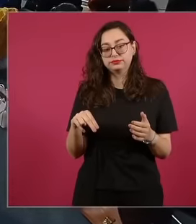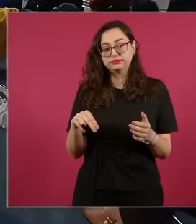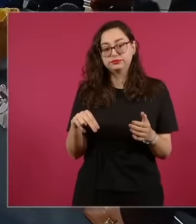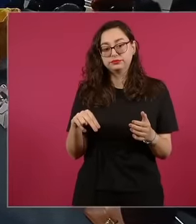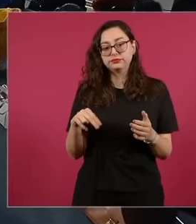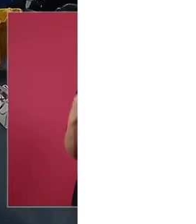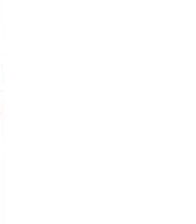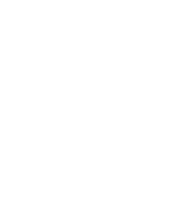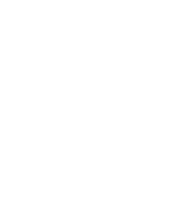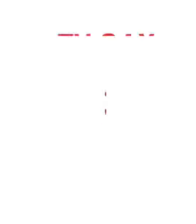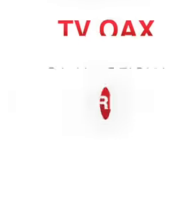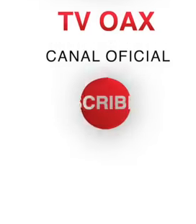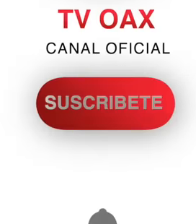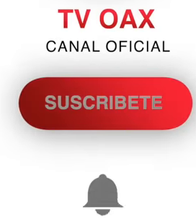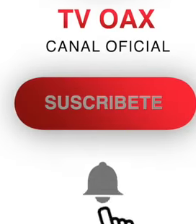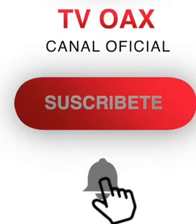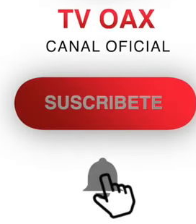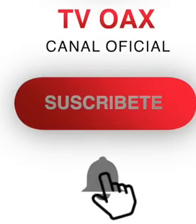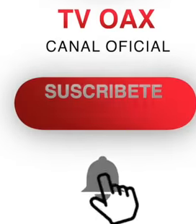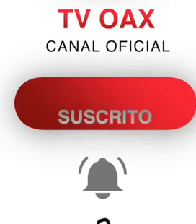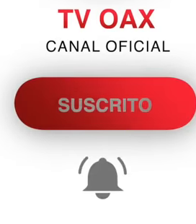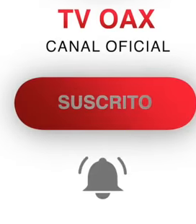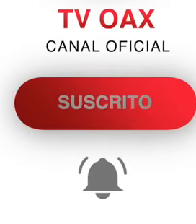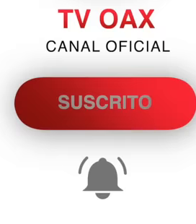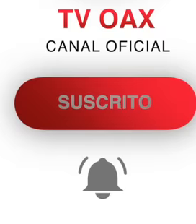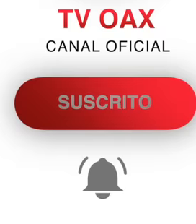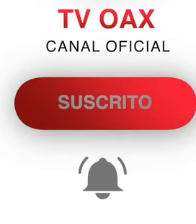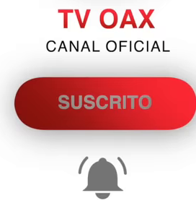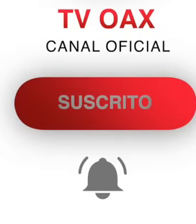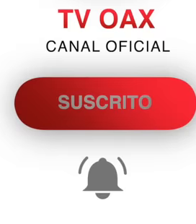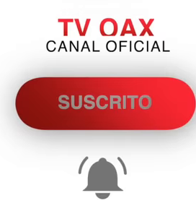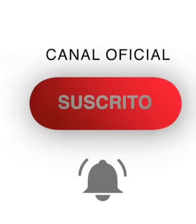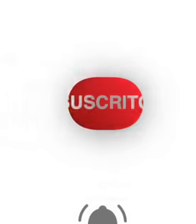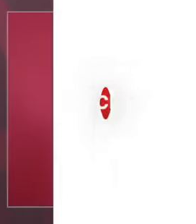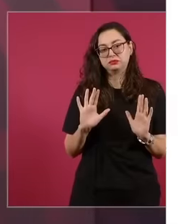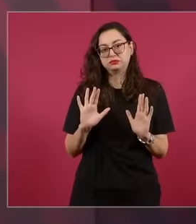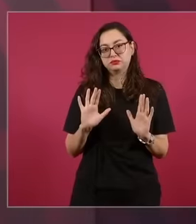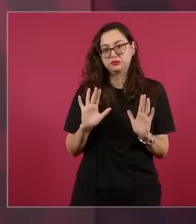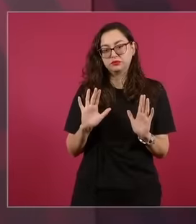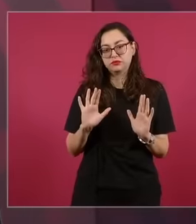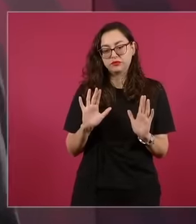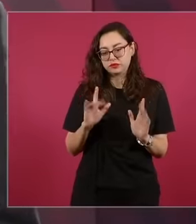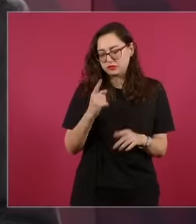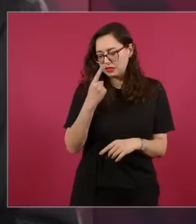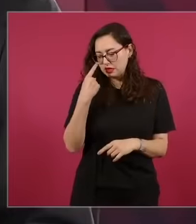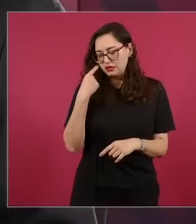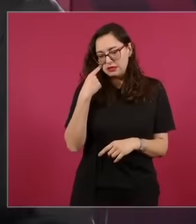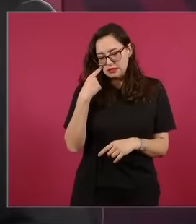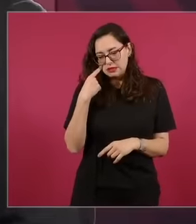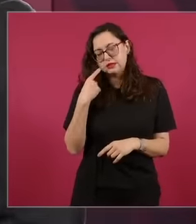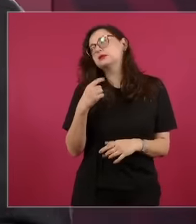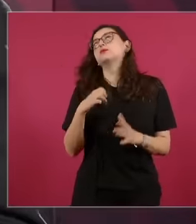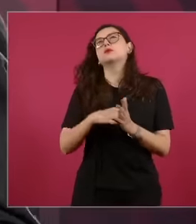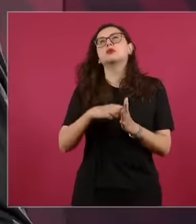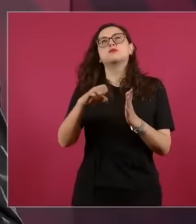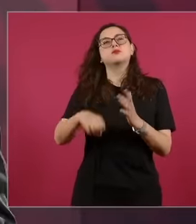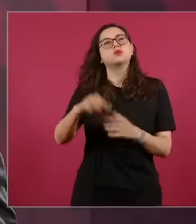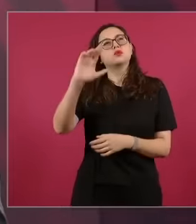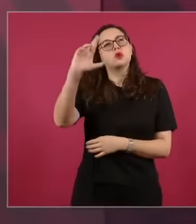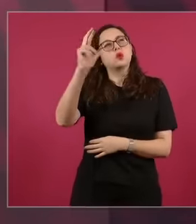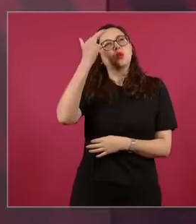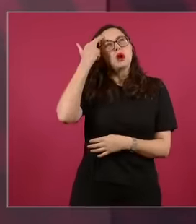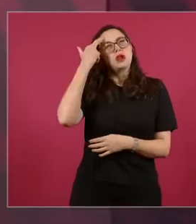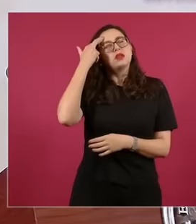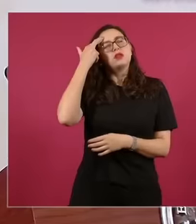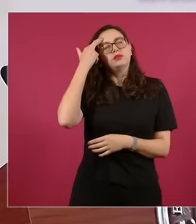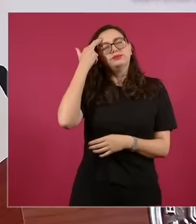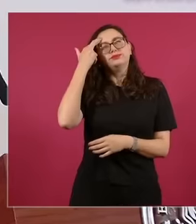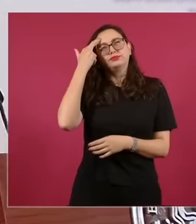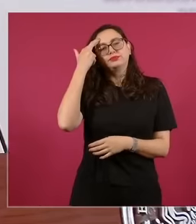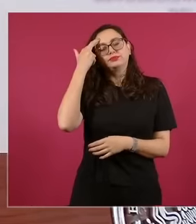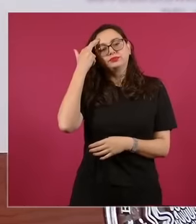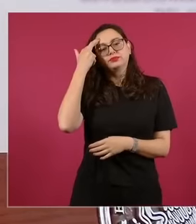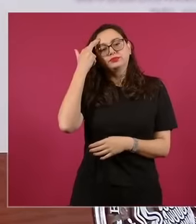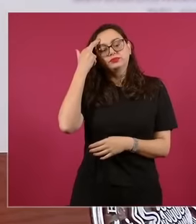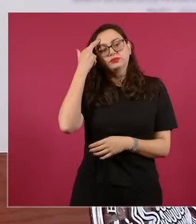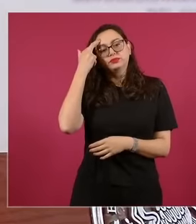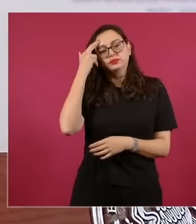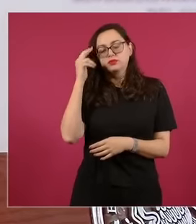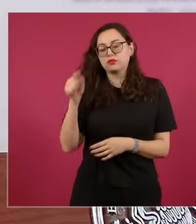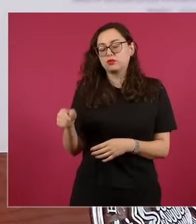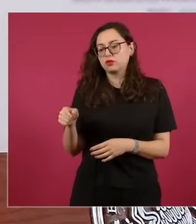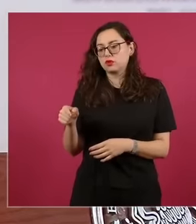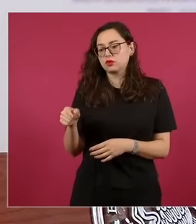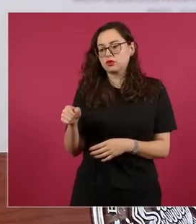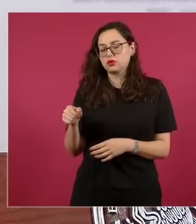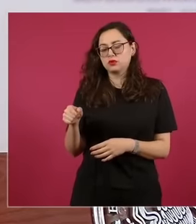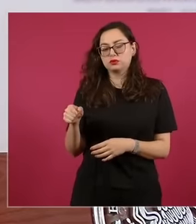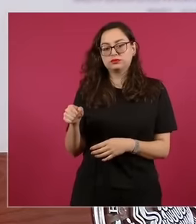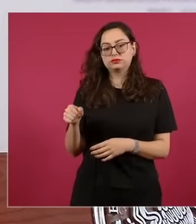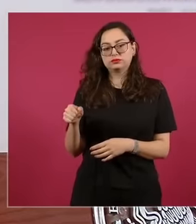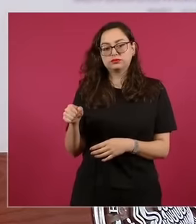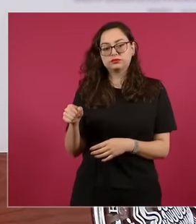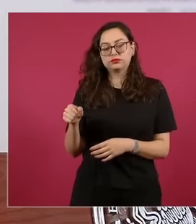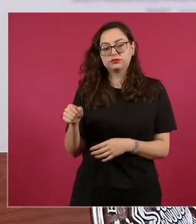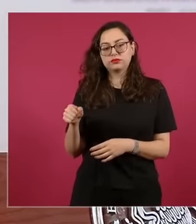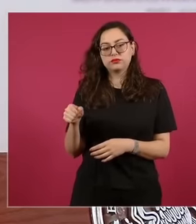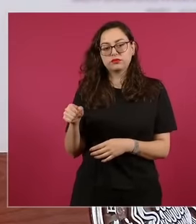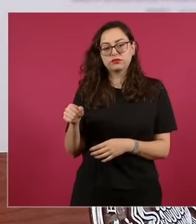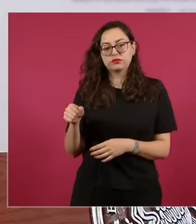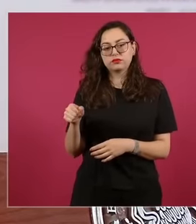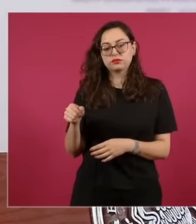I'm trying to remember Urrea was this Cabrera